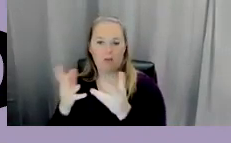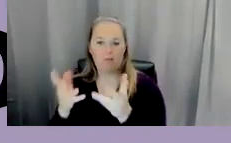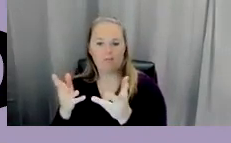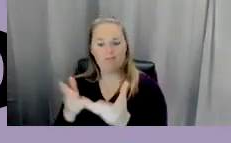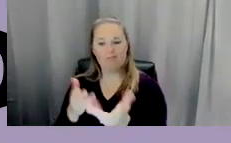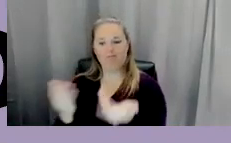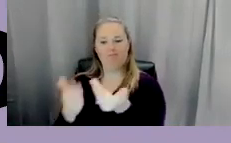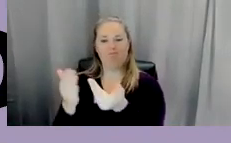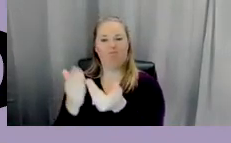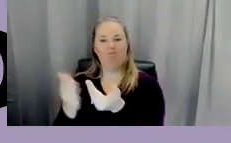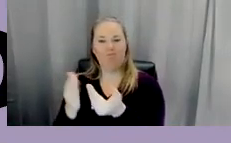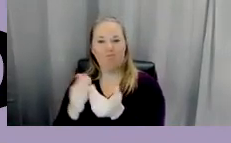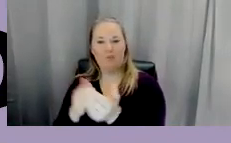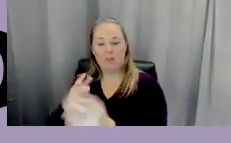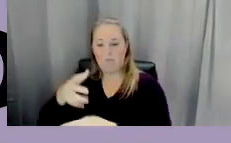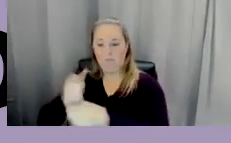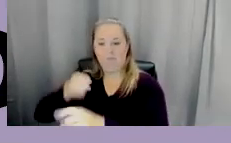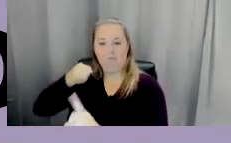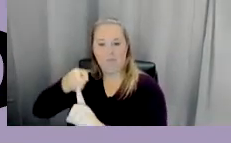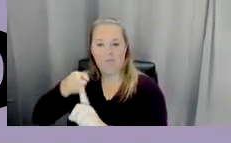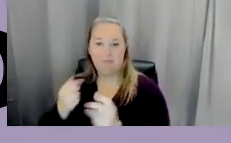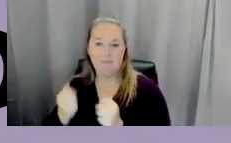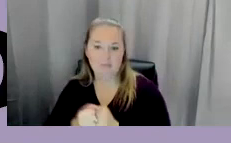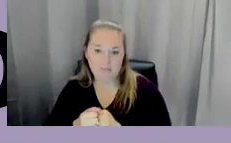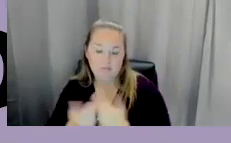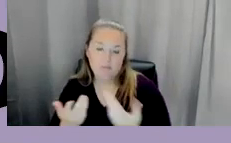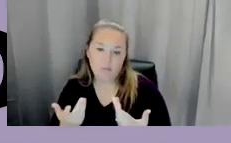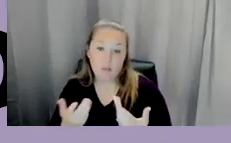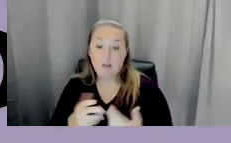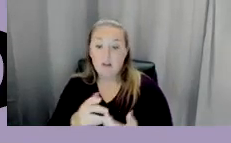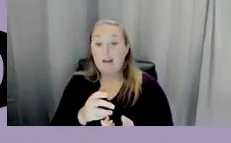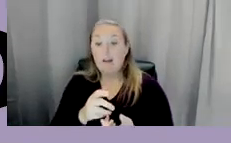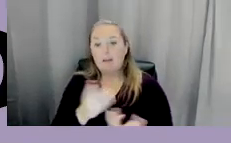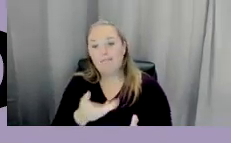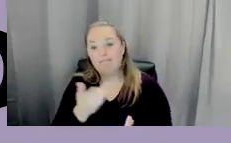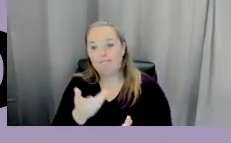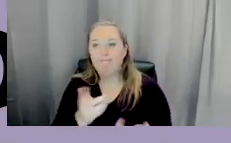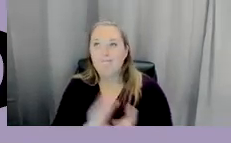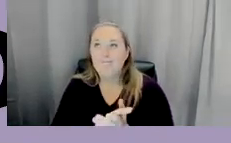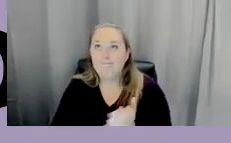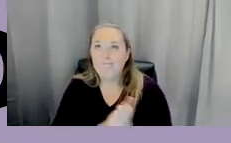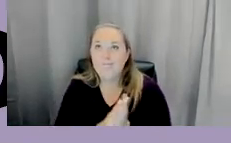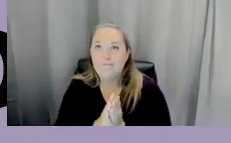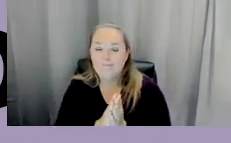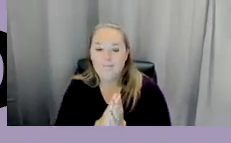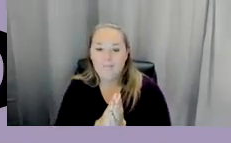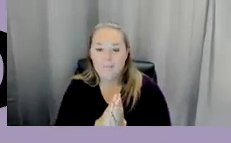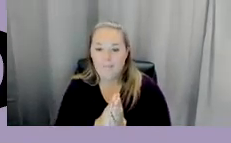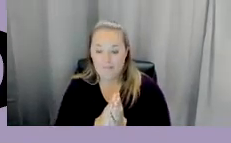SPECIFICITY ABOUT THE COMMUNITY. I HOPE THAT HELPS